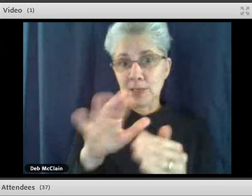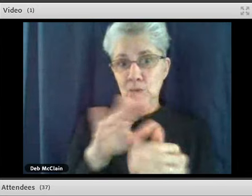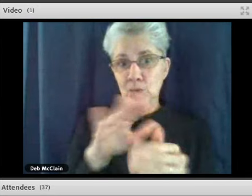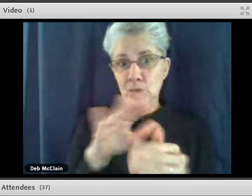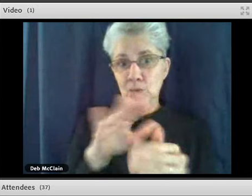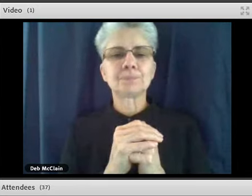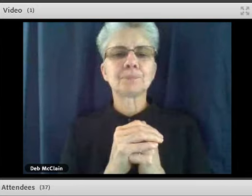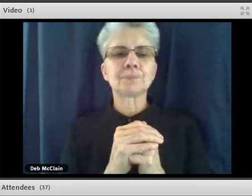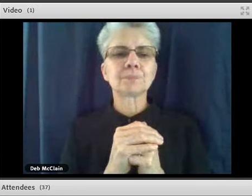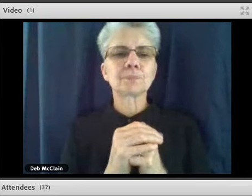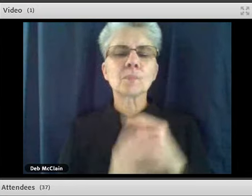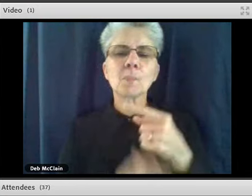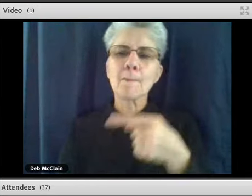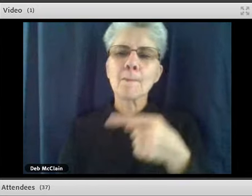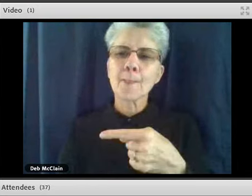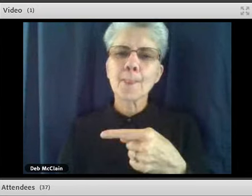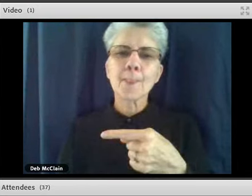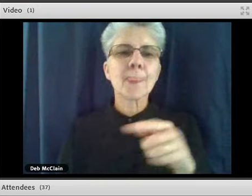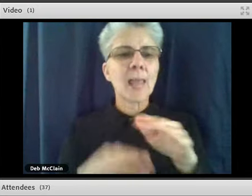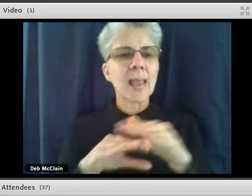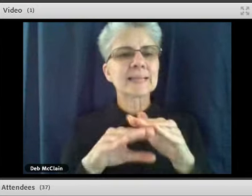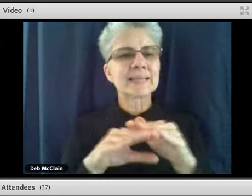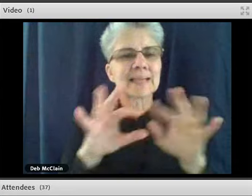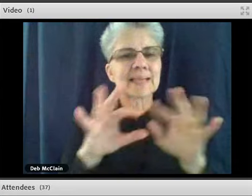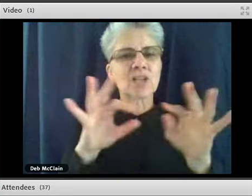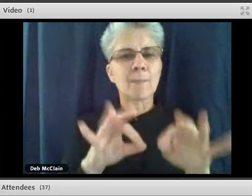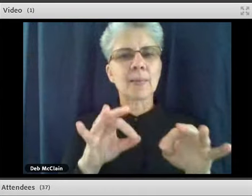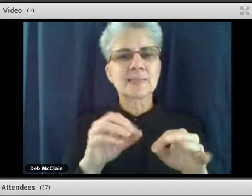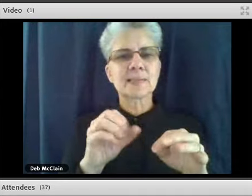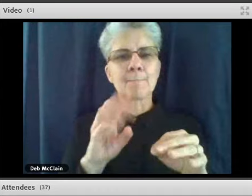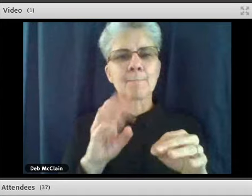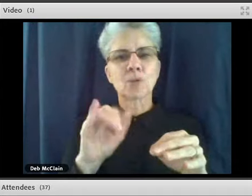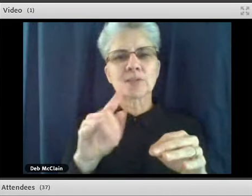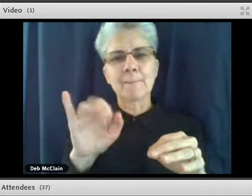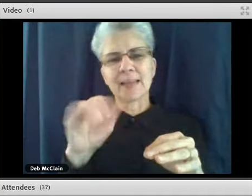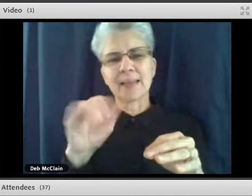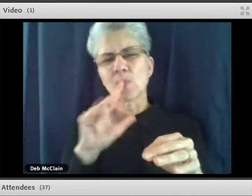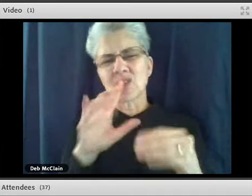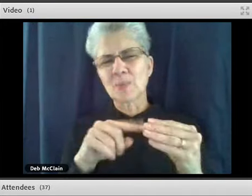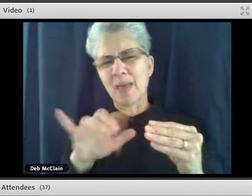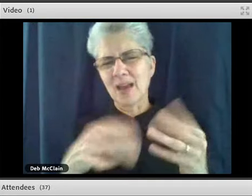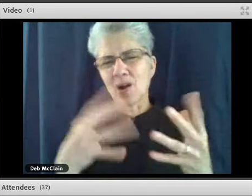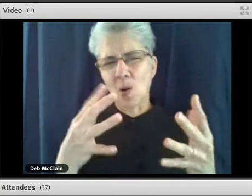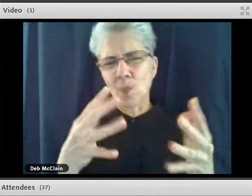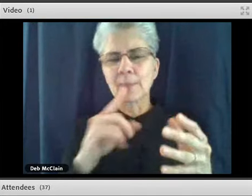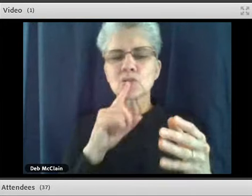or answer a question for a caregiver. Okay, so, accessible documents and multimedia.